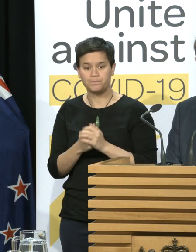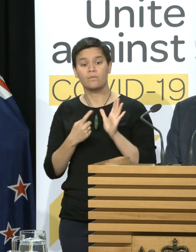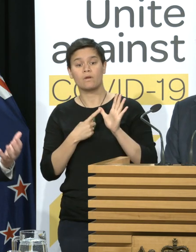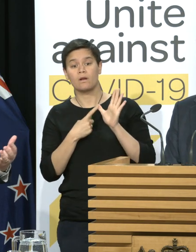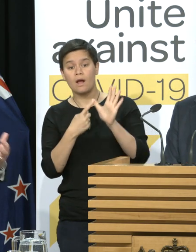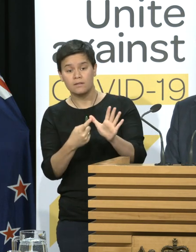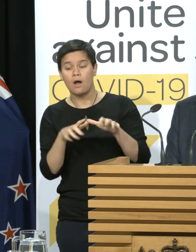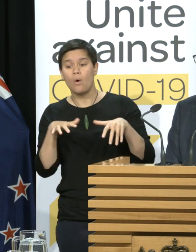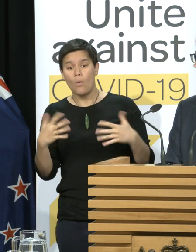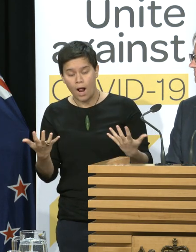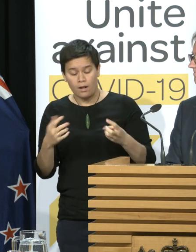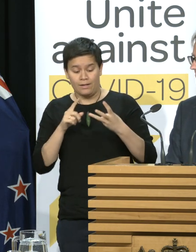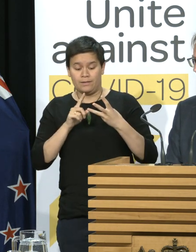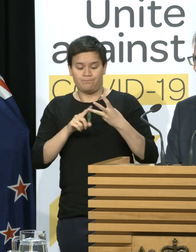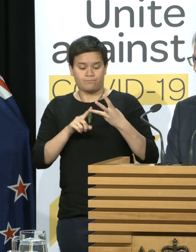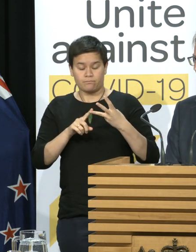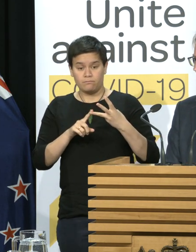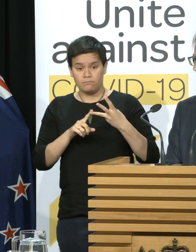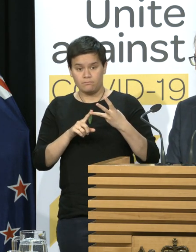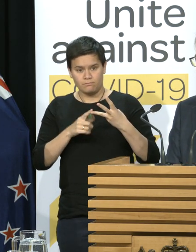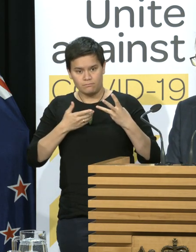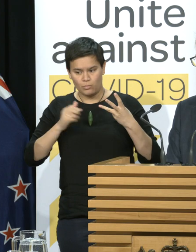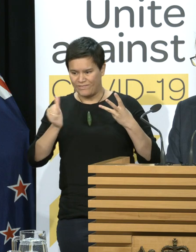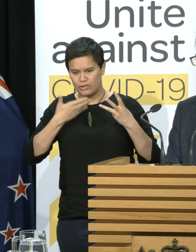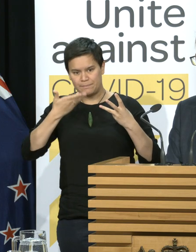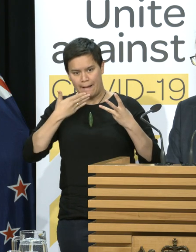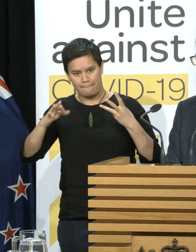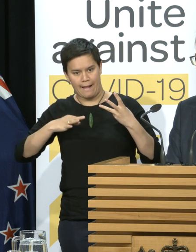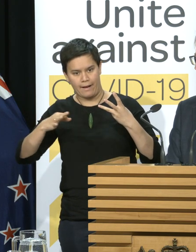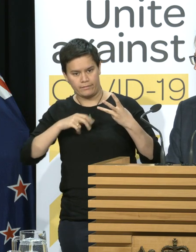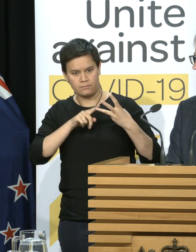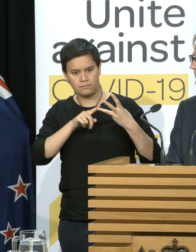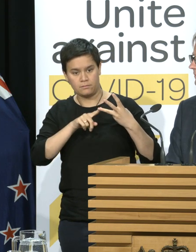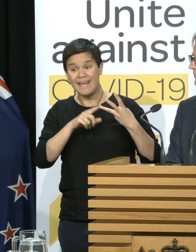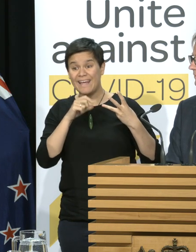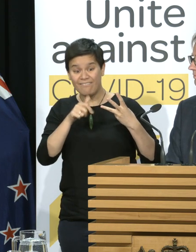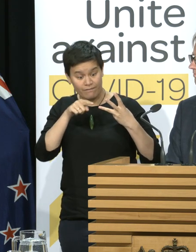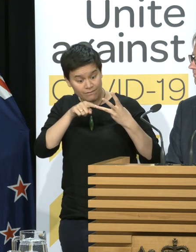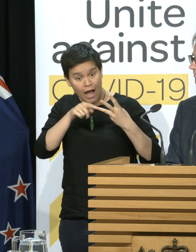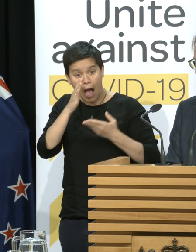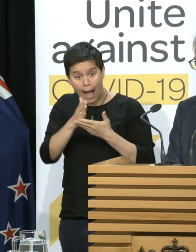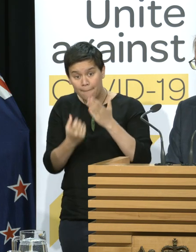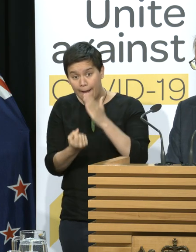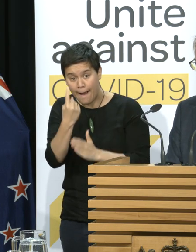this will happen. And so we will then communicate exactly what we want, what we need people to do at the time based on the circumstances.